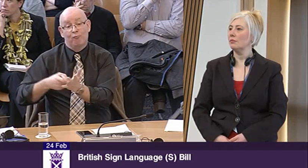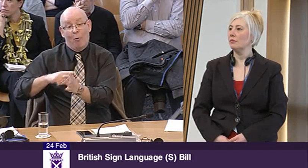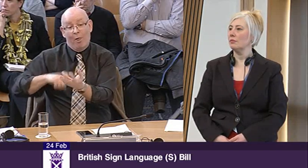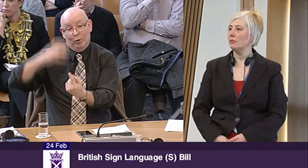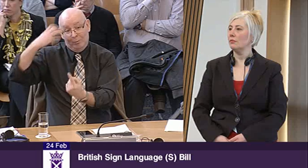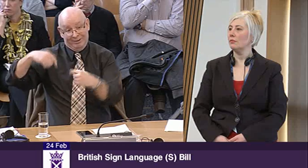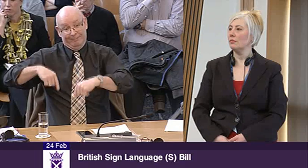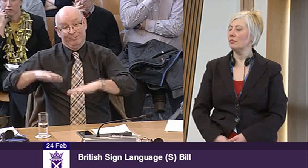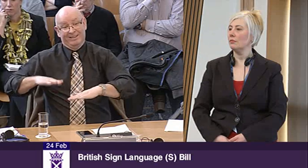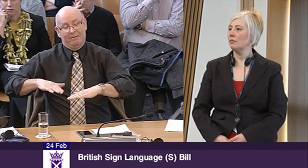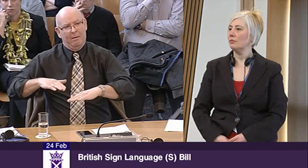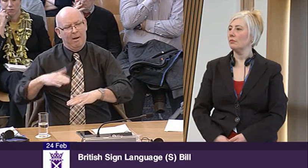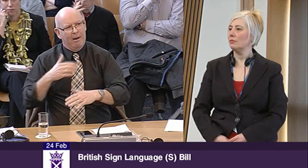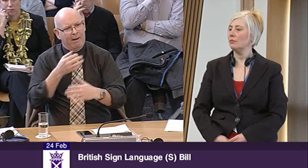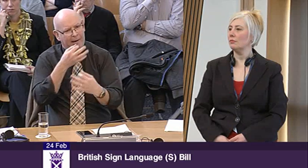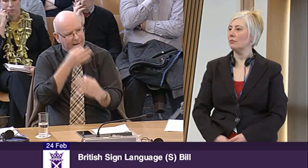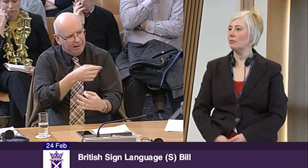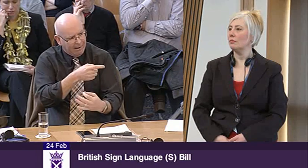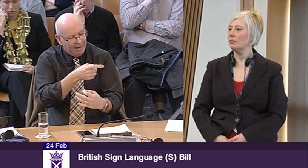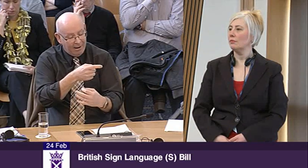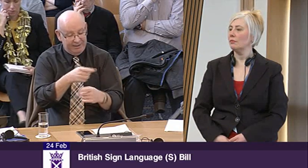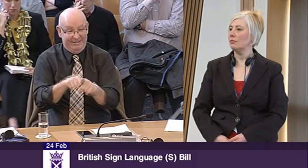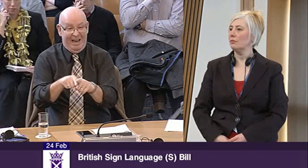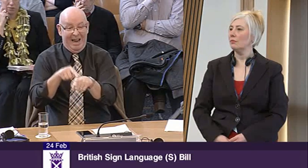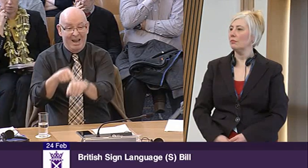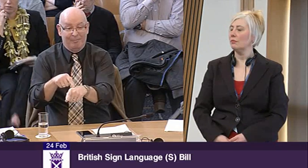sign language. That has had a huge knock-on effect. The royal commission in Britain was